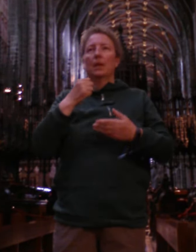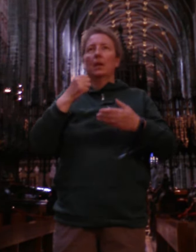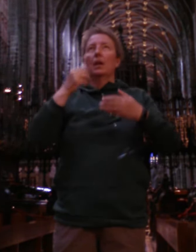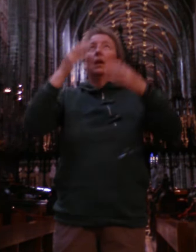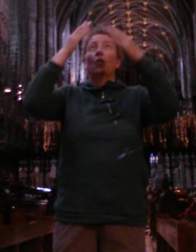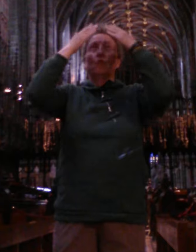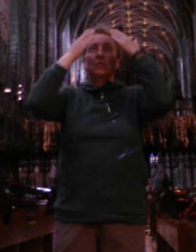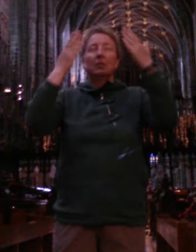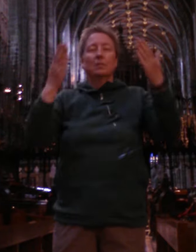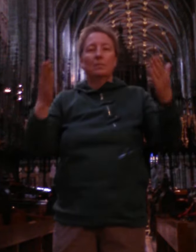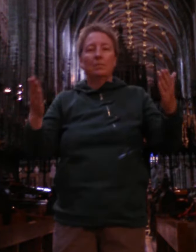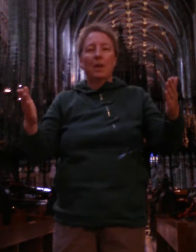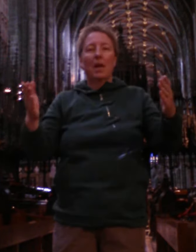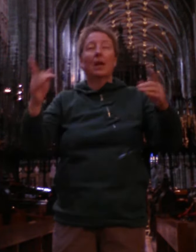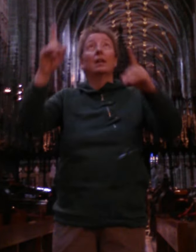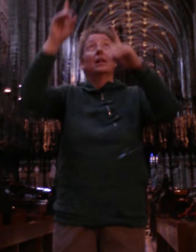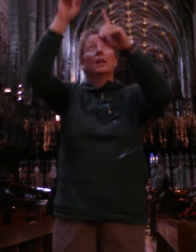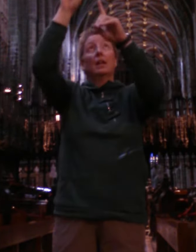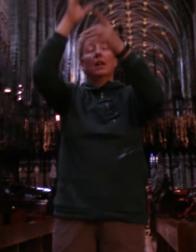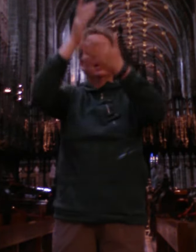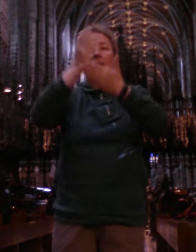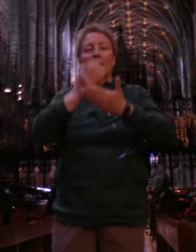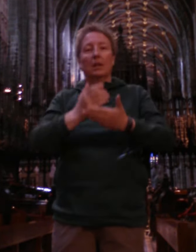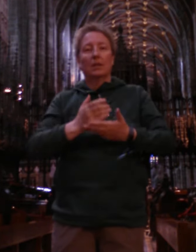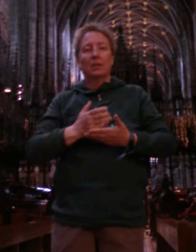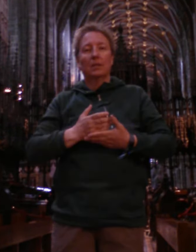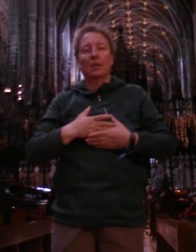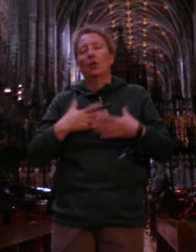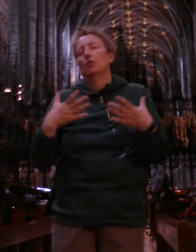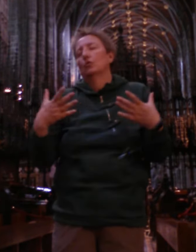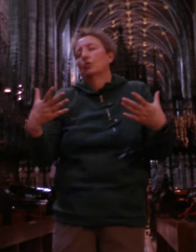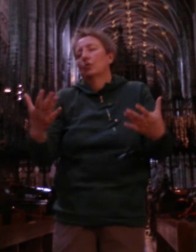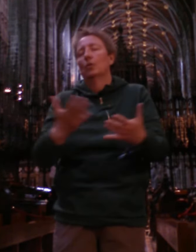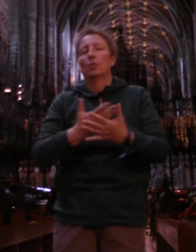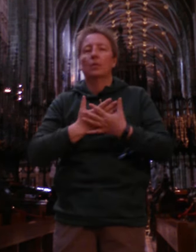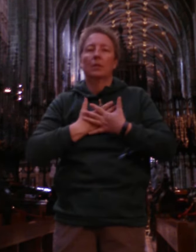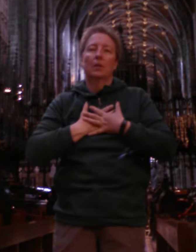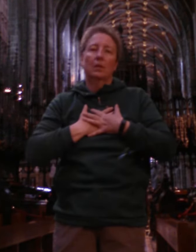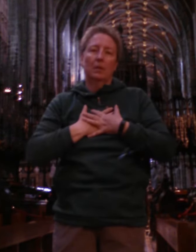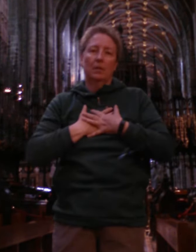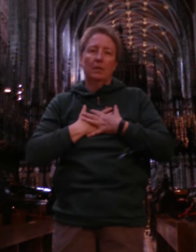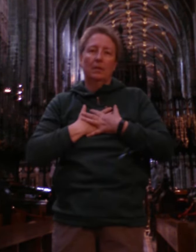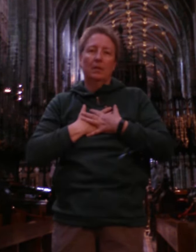He anoints my head with oil My cup runs over